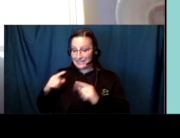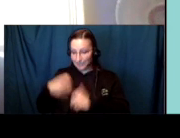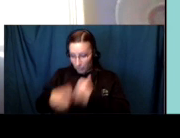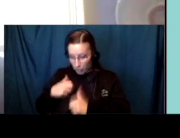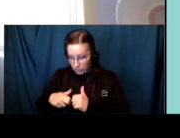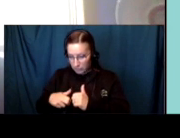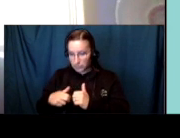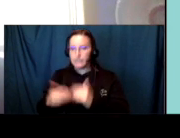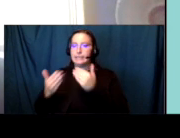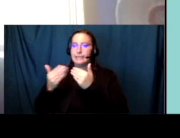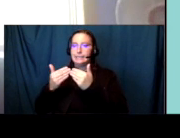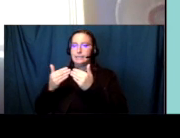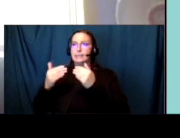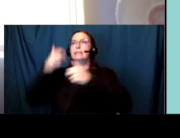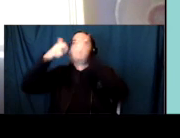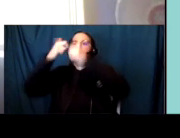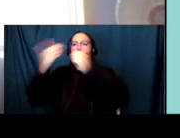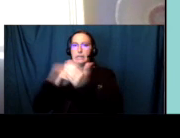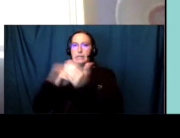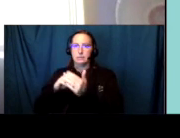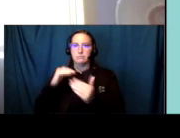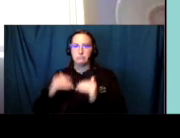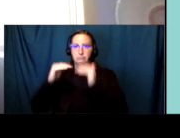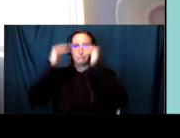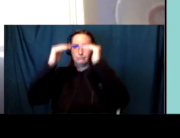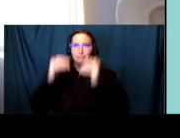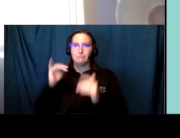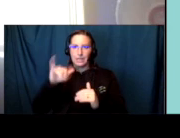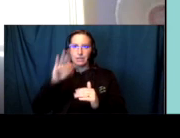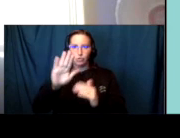difficult again. That's your sandwich. Does anyone have